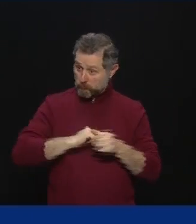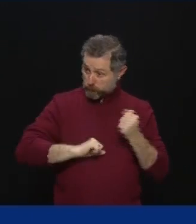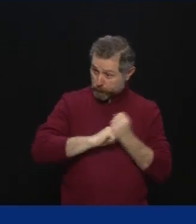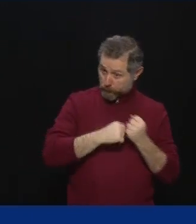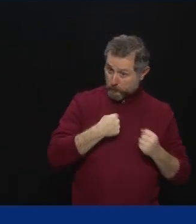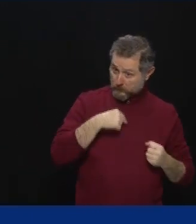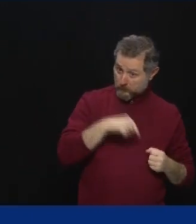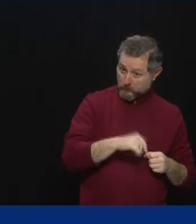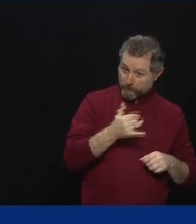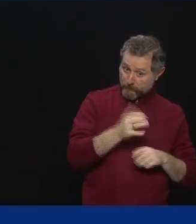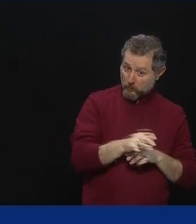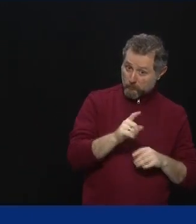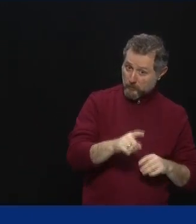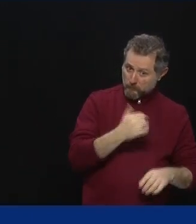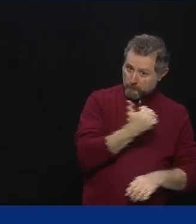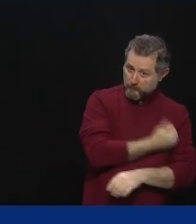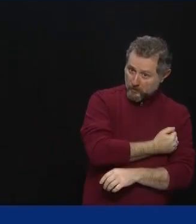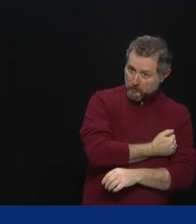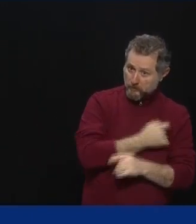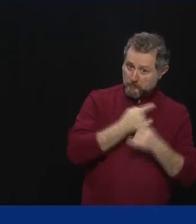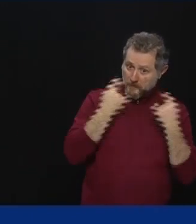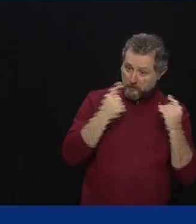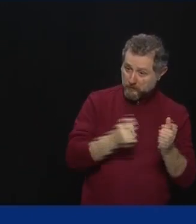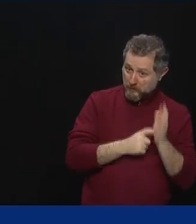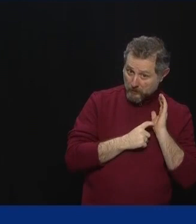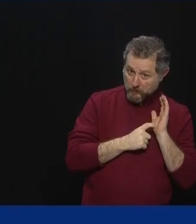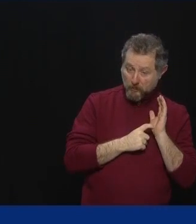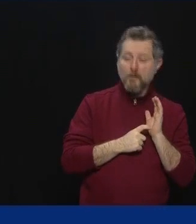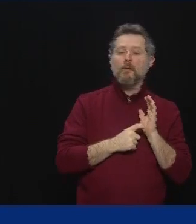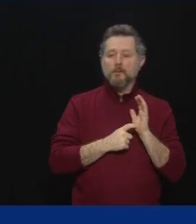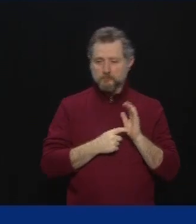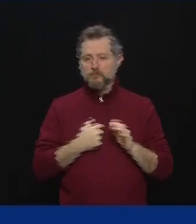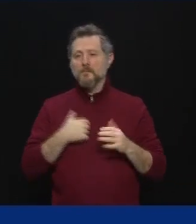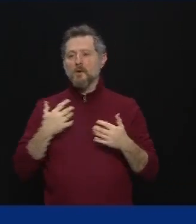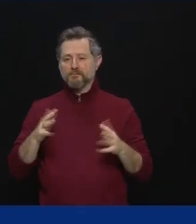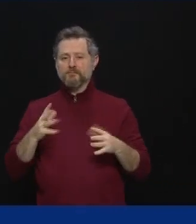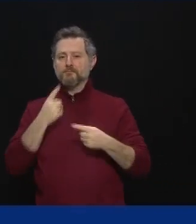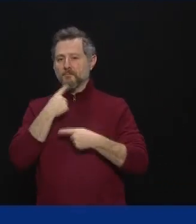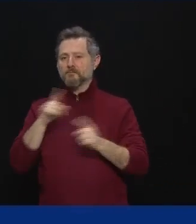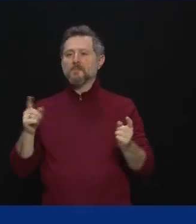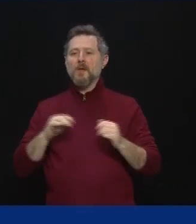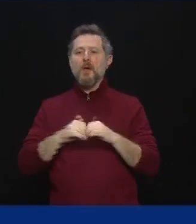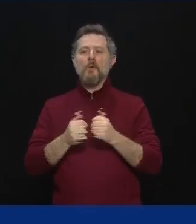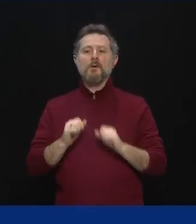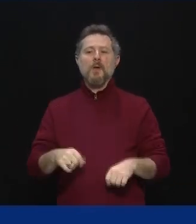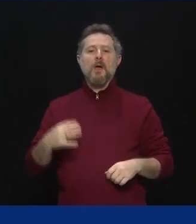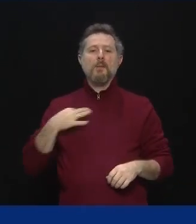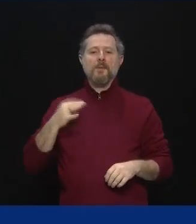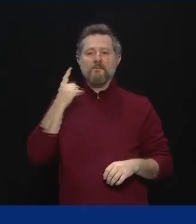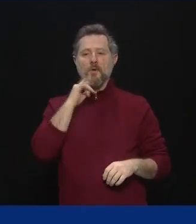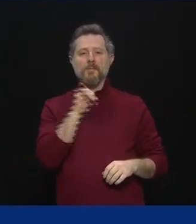ALSO LAUNCHING MONEY FOR COUNTIES THAT WANTED TO, THAT WOULD PARTICIPATE AS PARTNERS WITH US IN ENFORCING THE